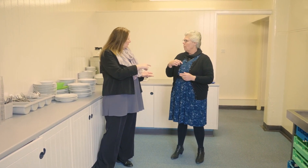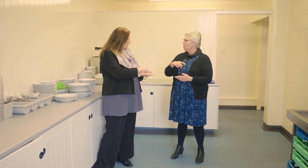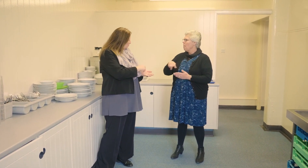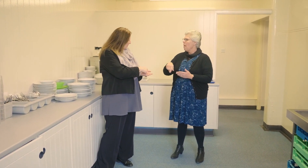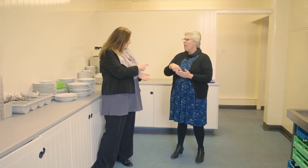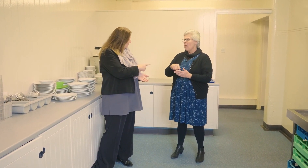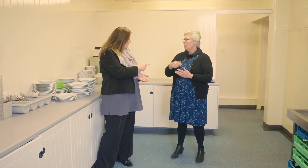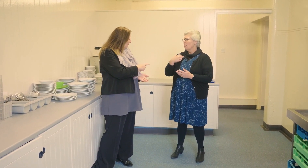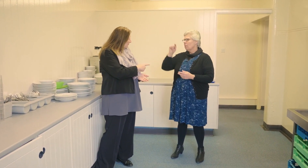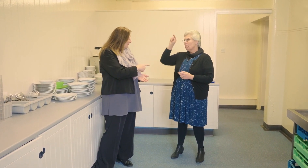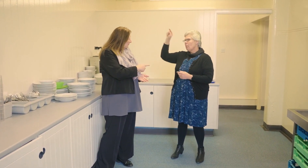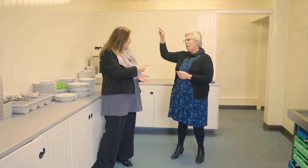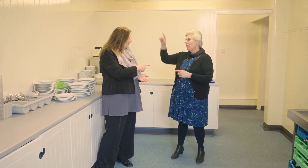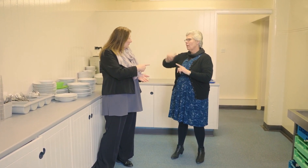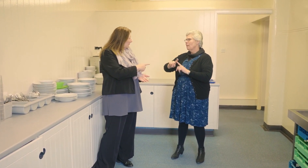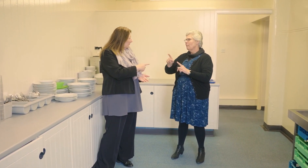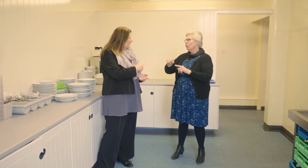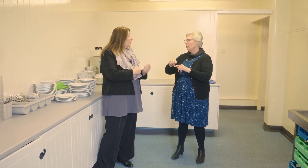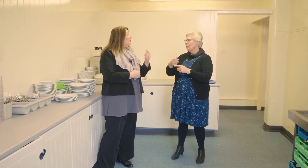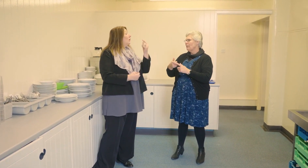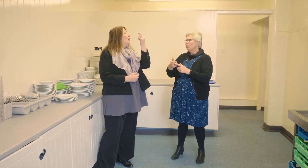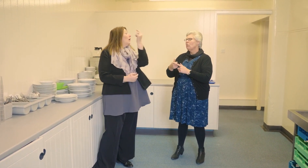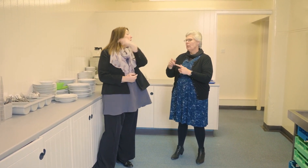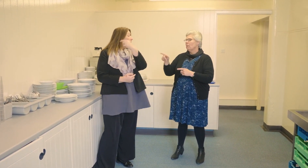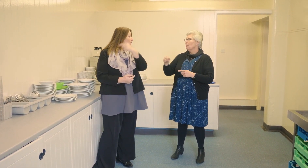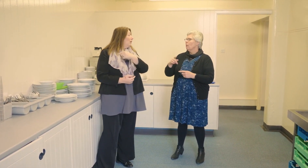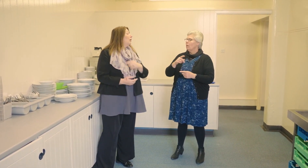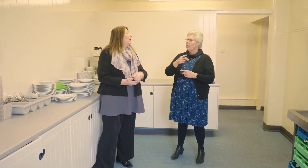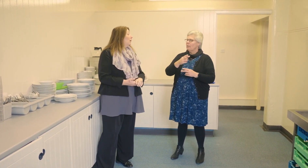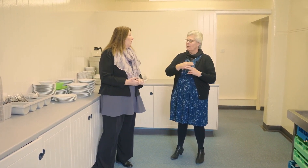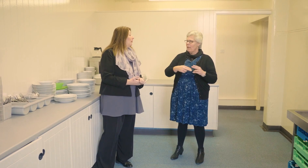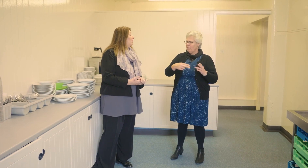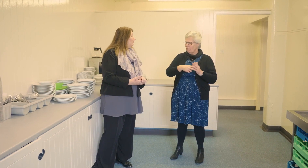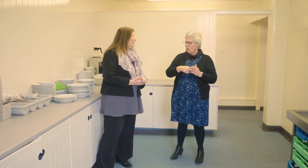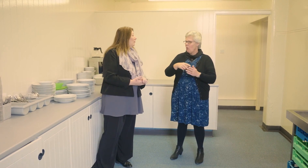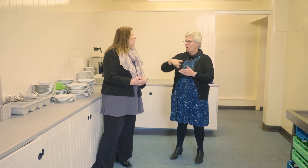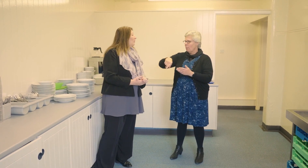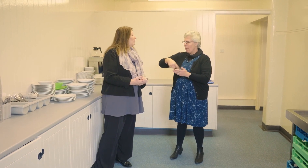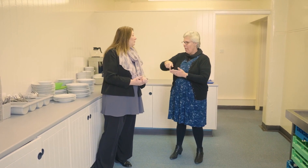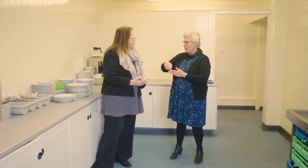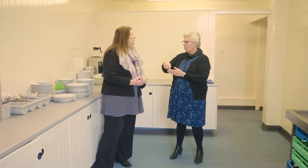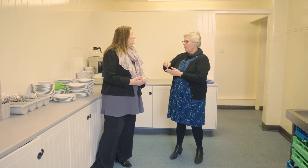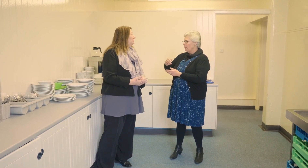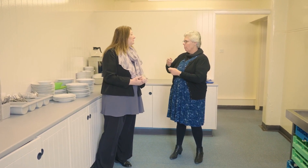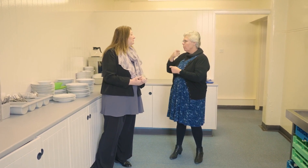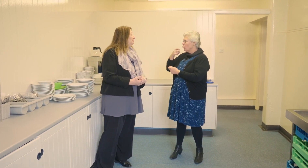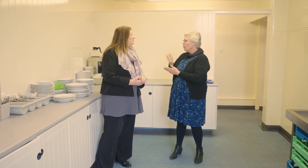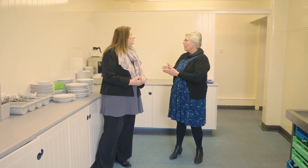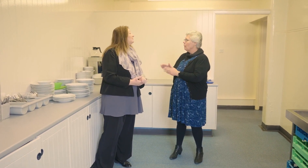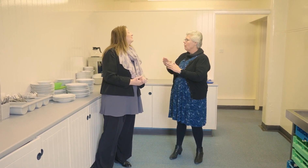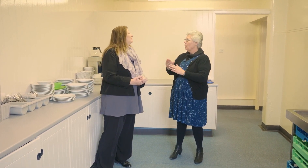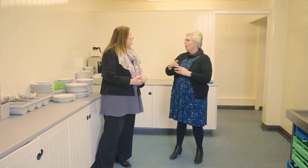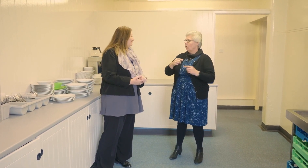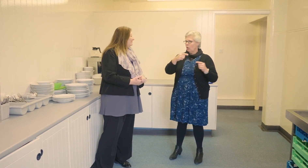Did you do the washing-up? - I was in one of the other kitchens. Over there? We washed up the knives, forks, plates and pudding bowls